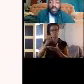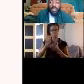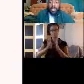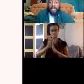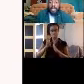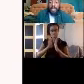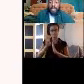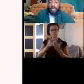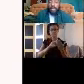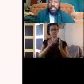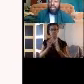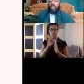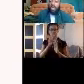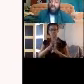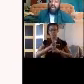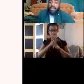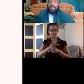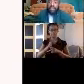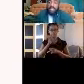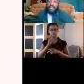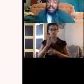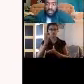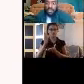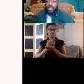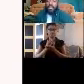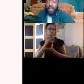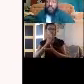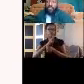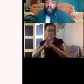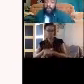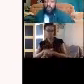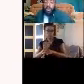it relates to anti-racism. You're aware that racism does exist, therefore the work you're